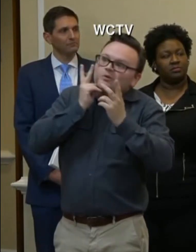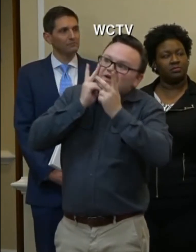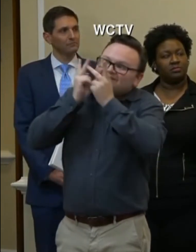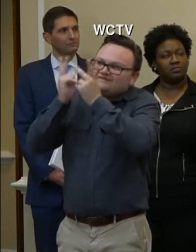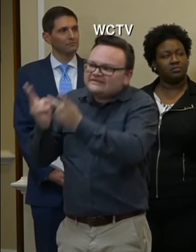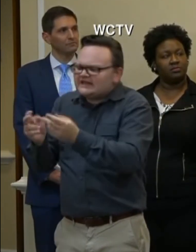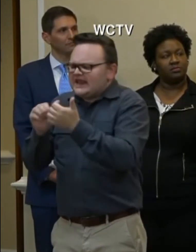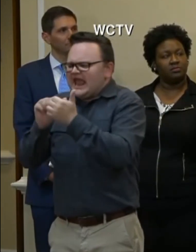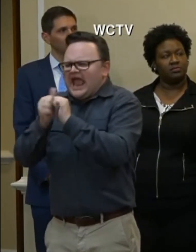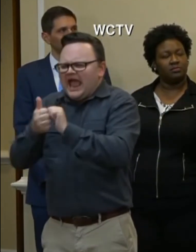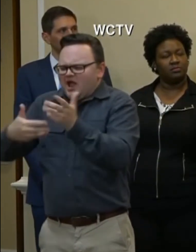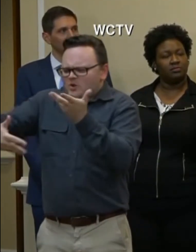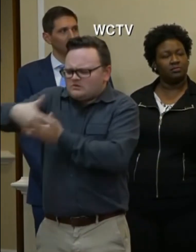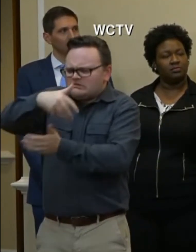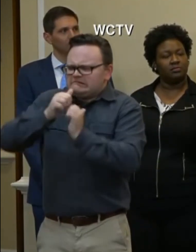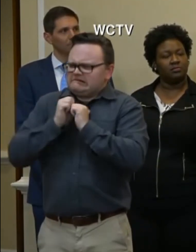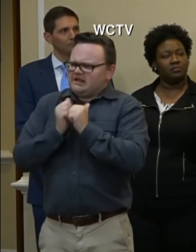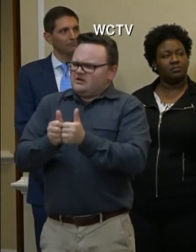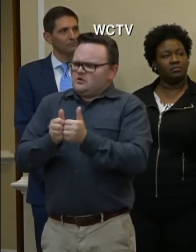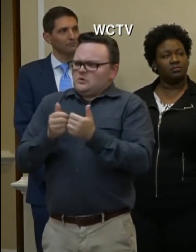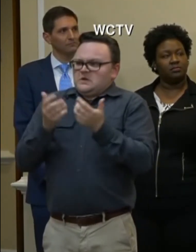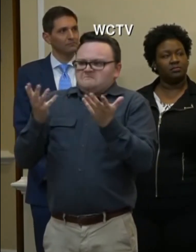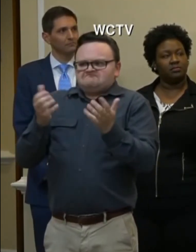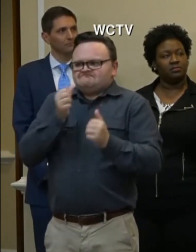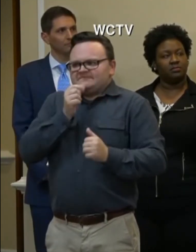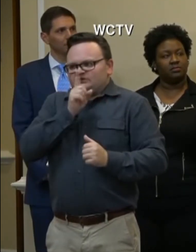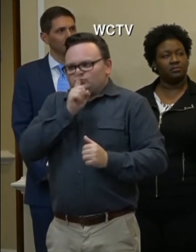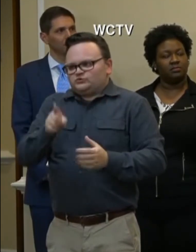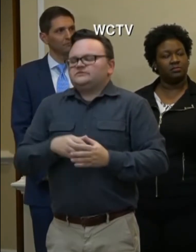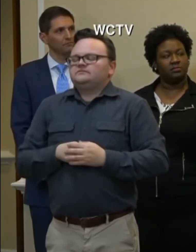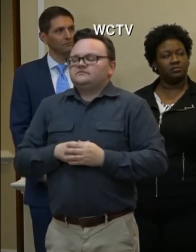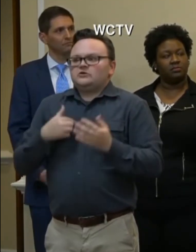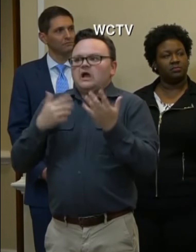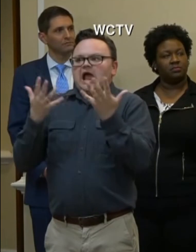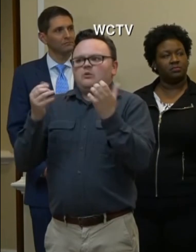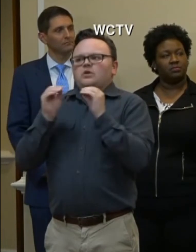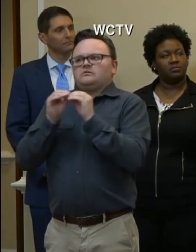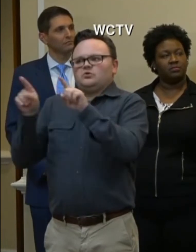so so I'm definitely in favor of doing more of that and we're working on ways